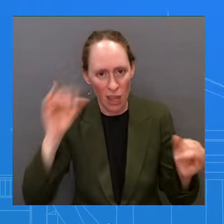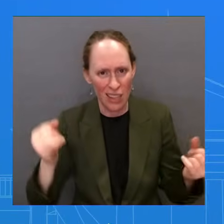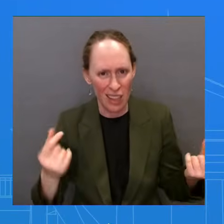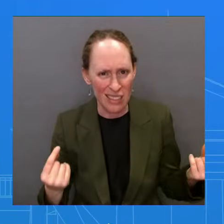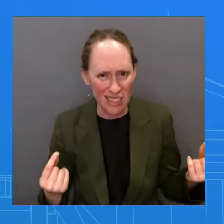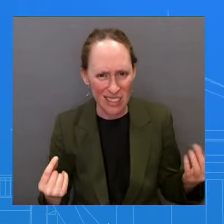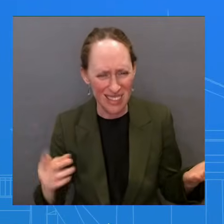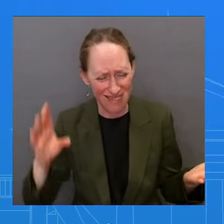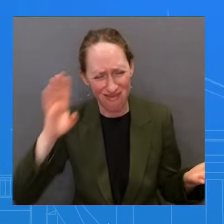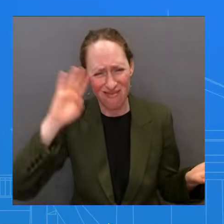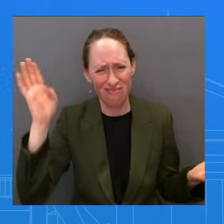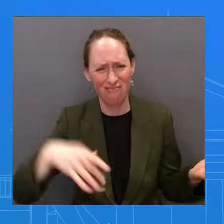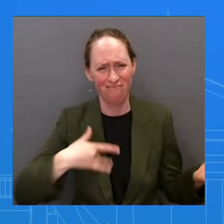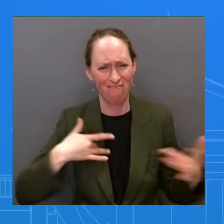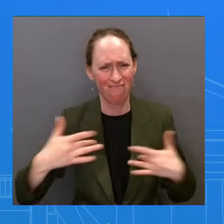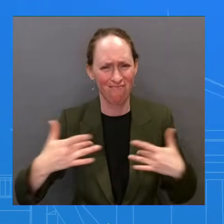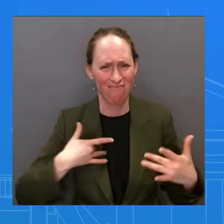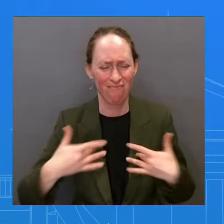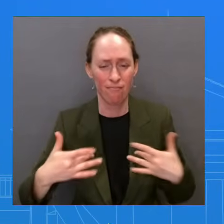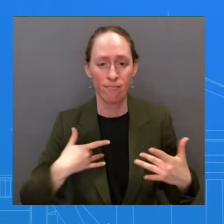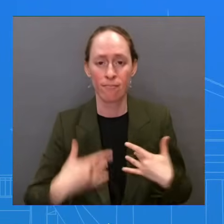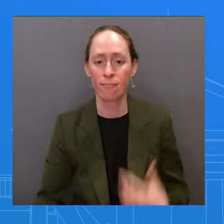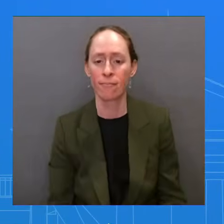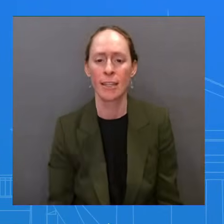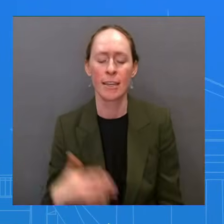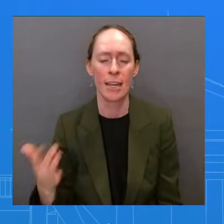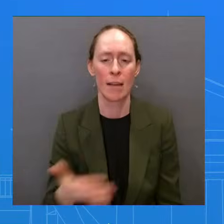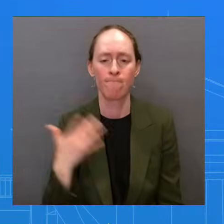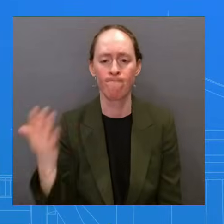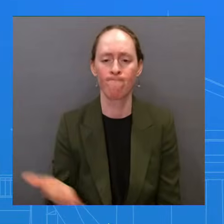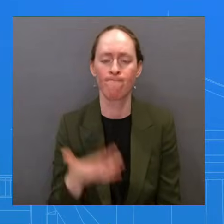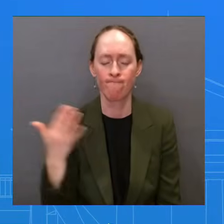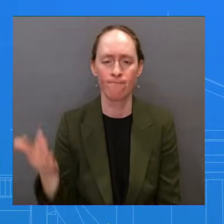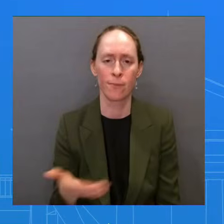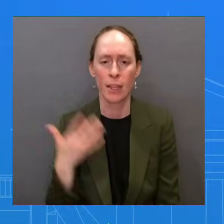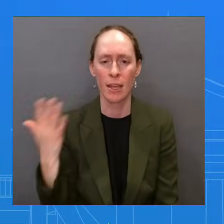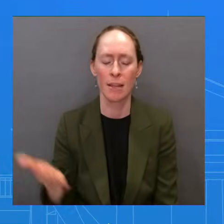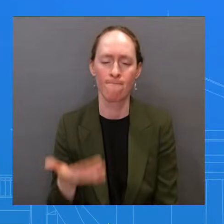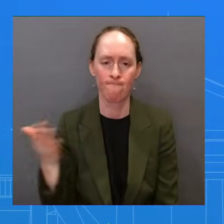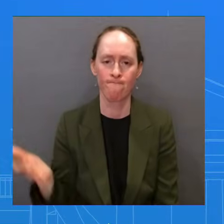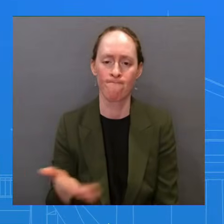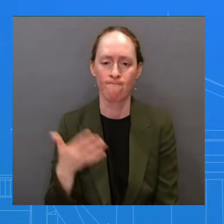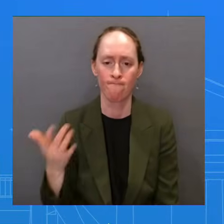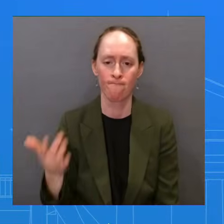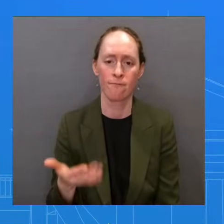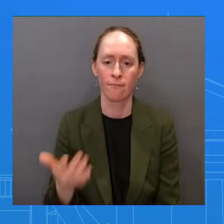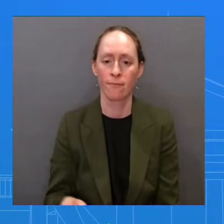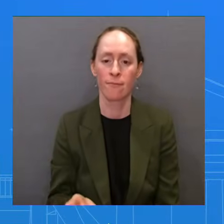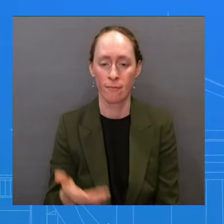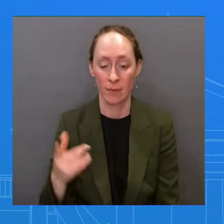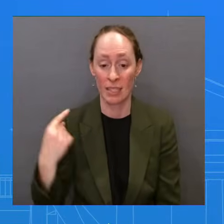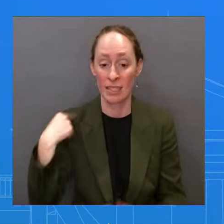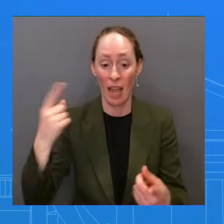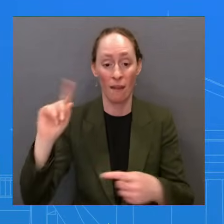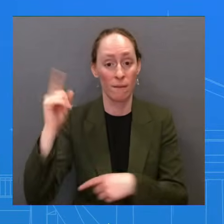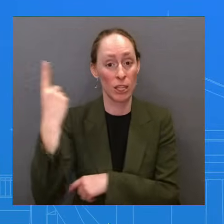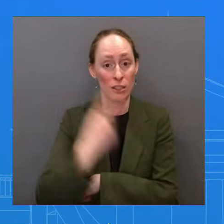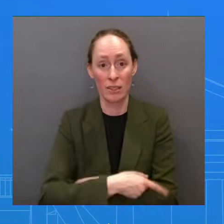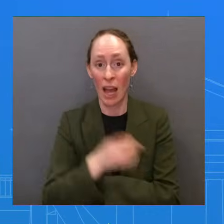comprehensive immigration reform legislation on his first day to deal with DACA, to deal with migrants,